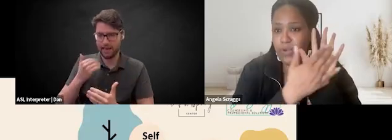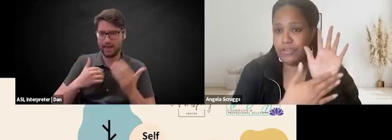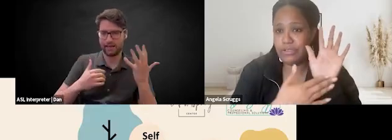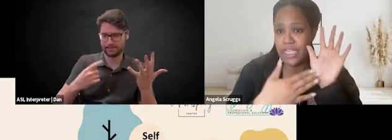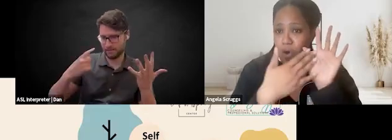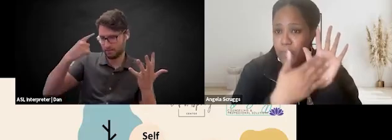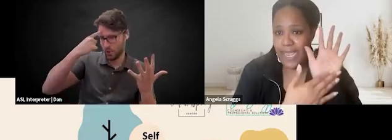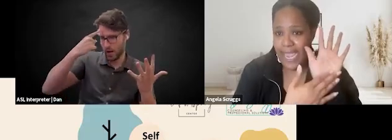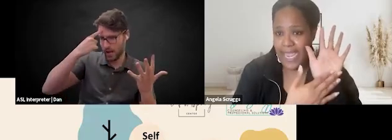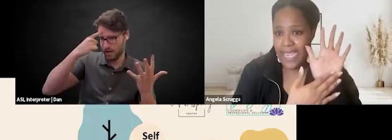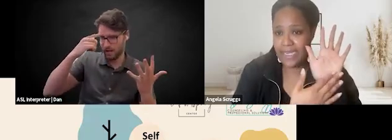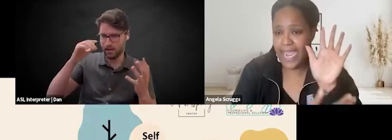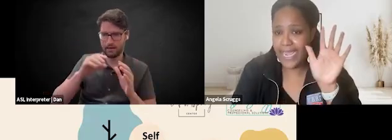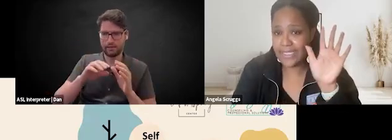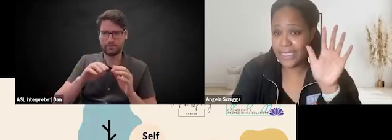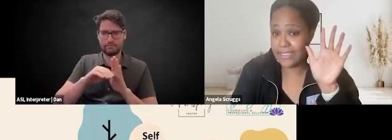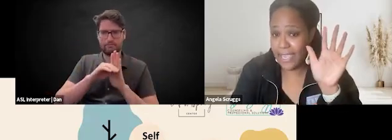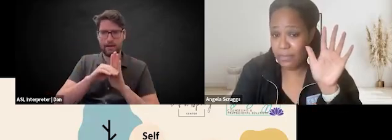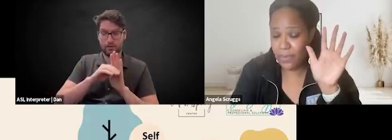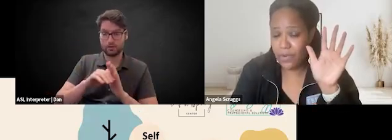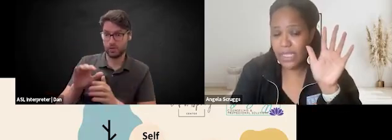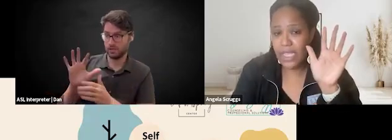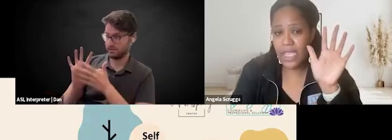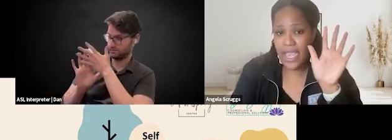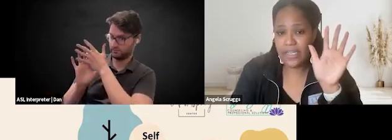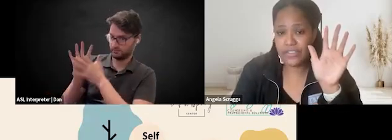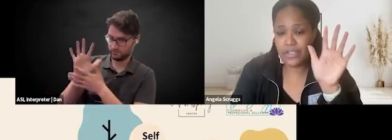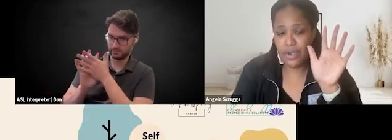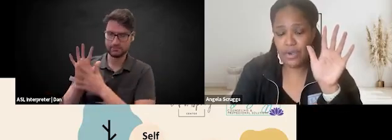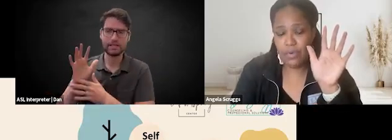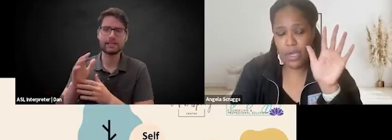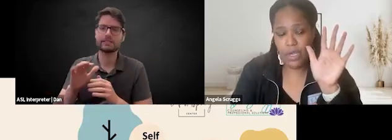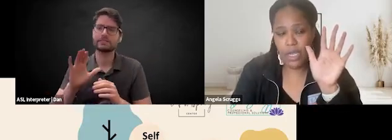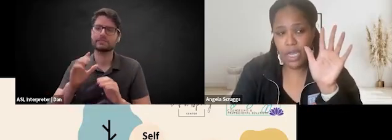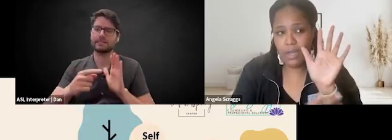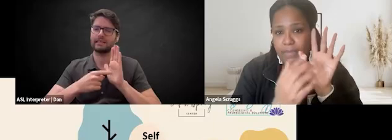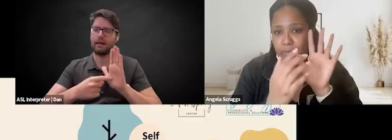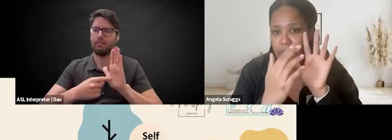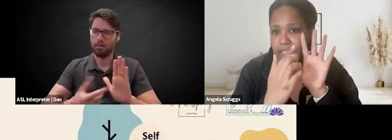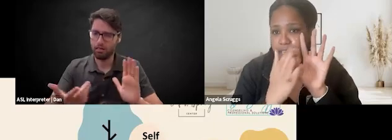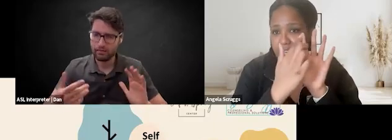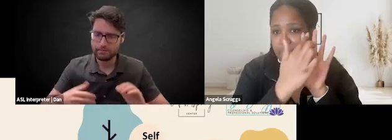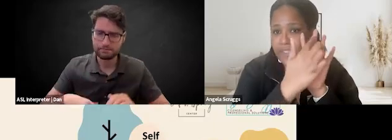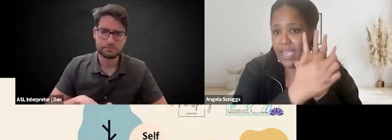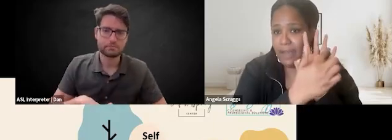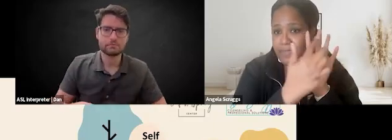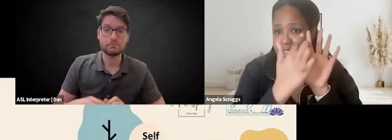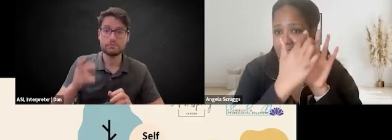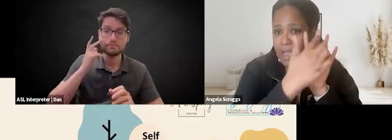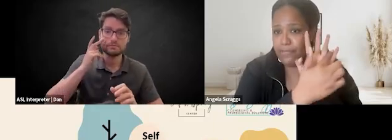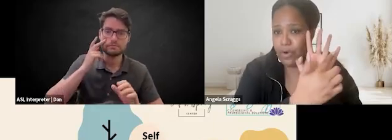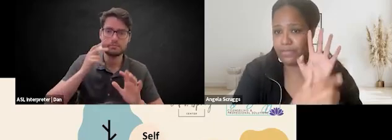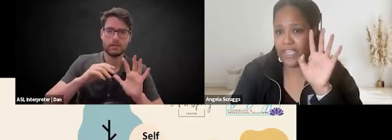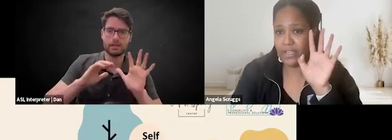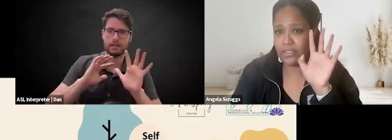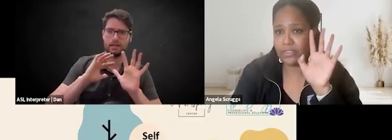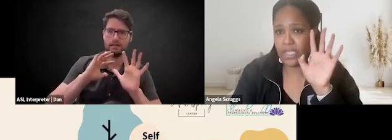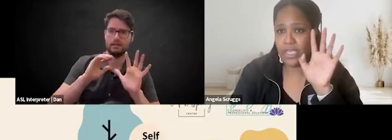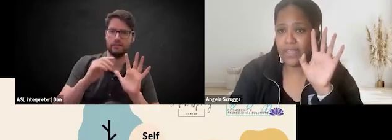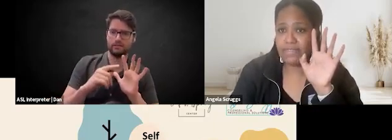we use the open hand as an example. And so, um... if we look at here at the top, the top four fingers,